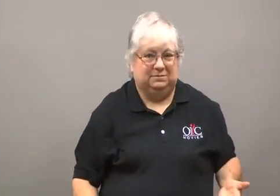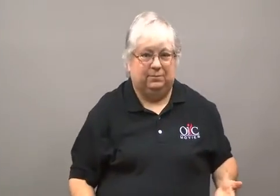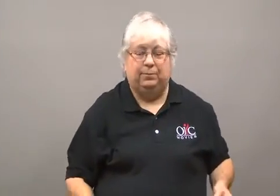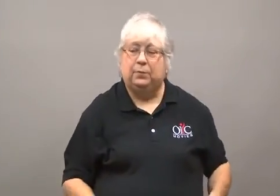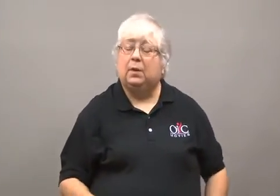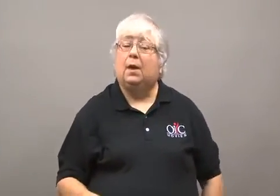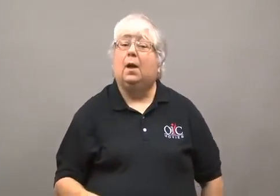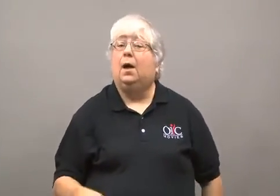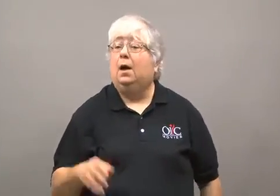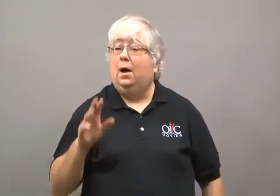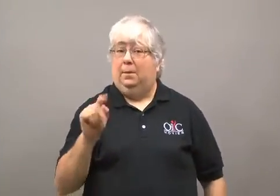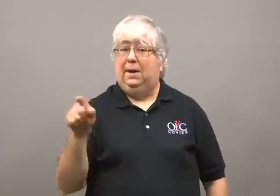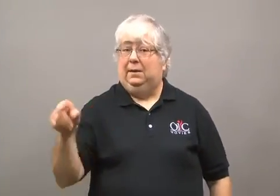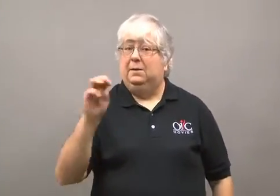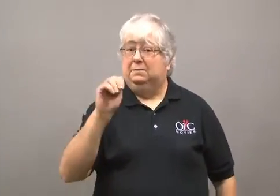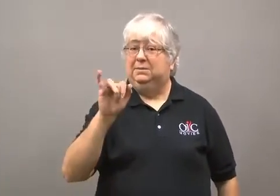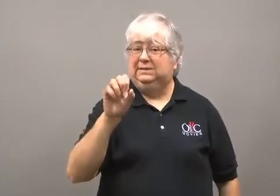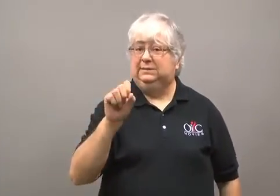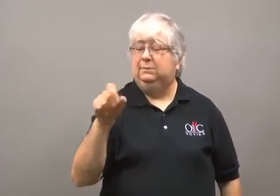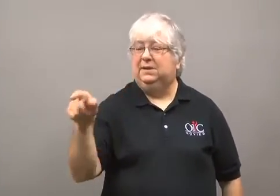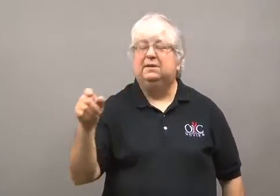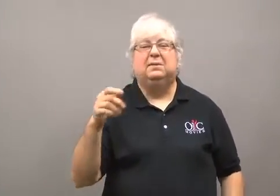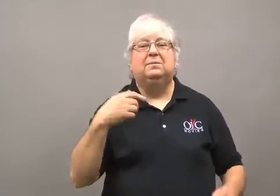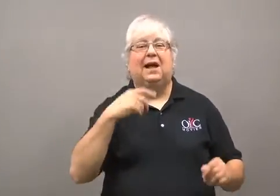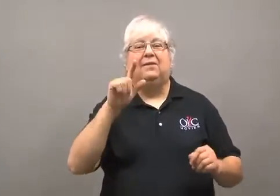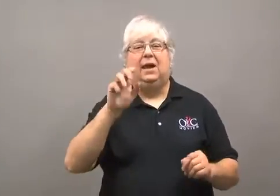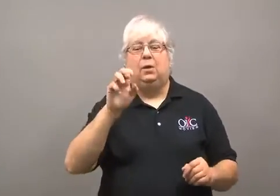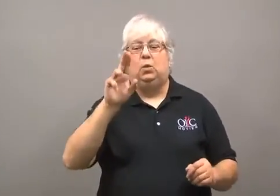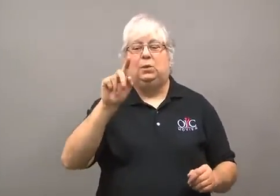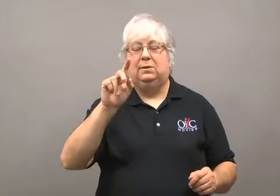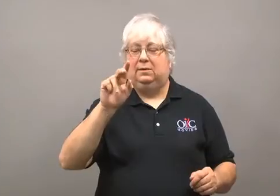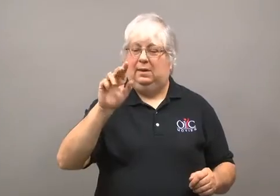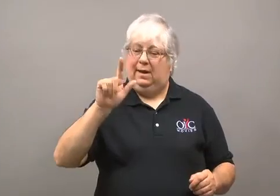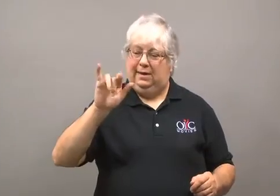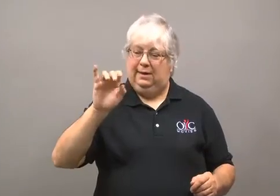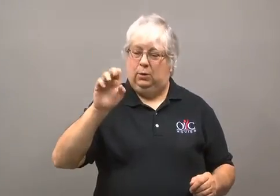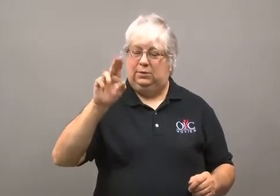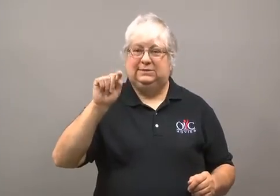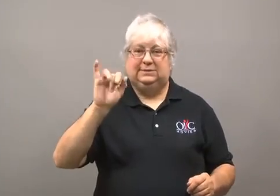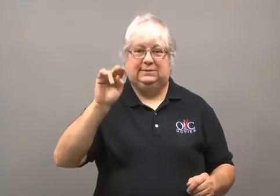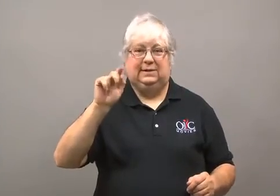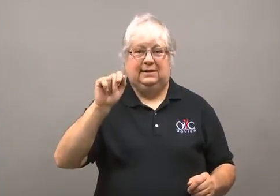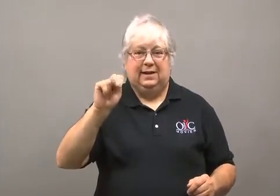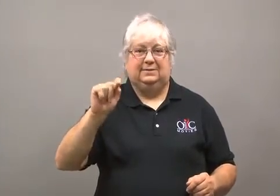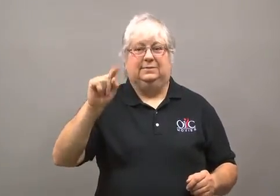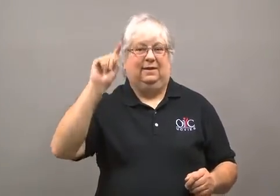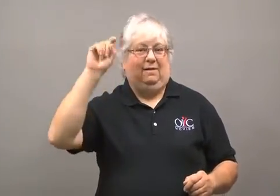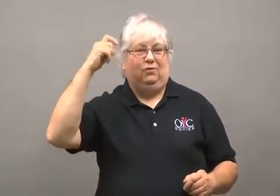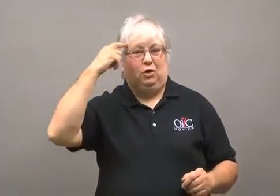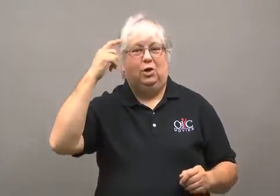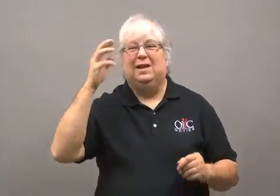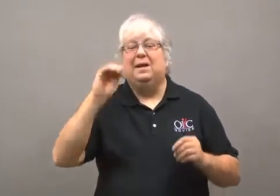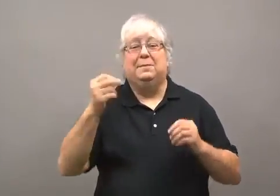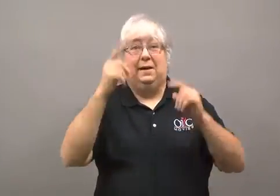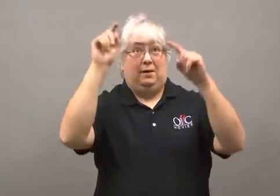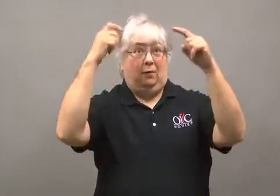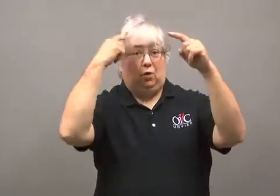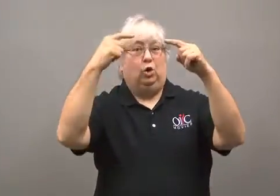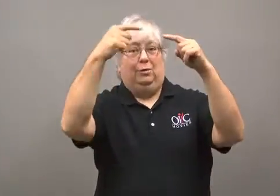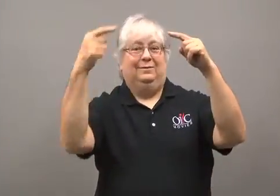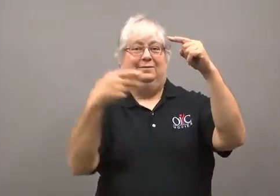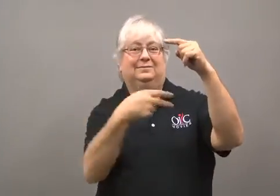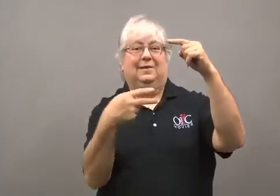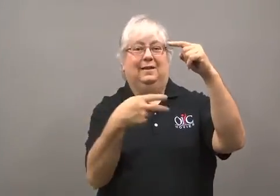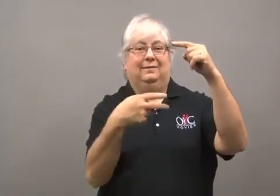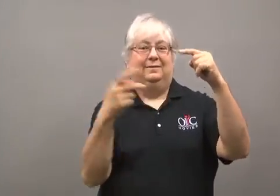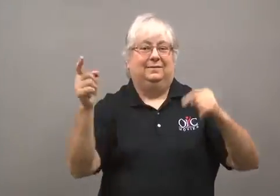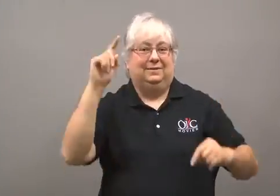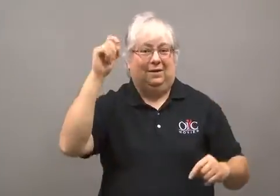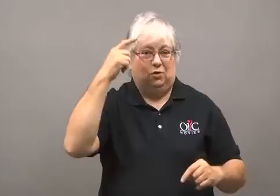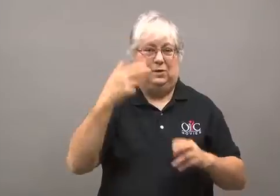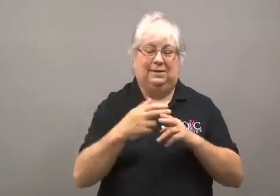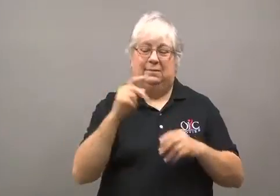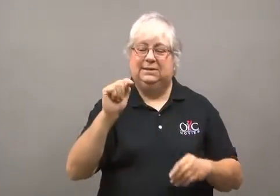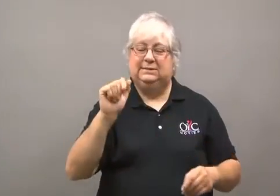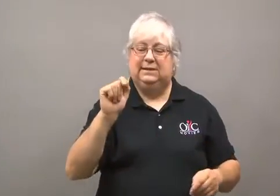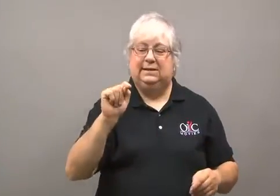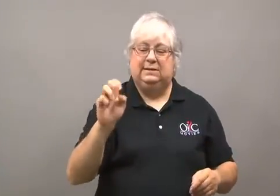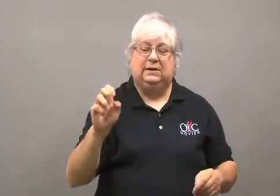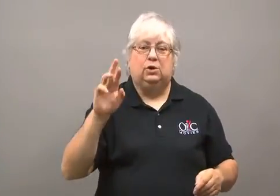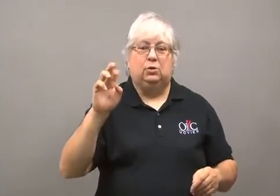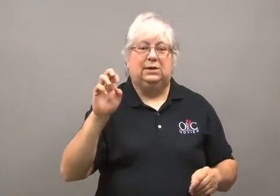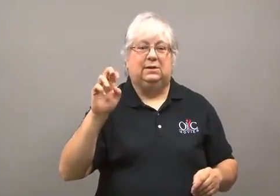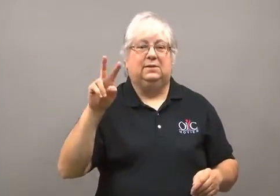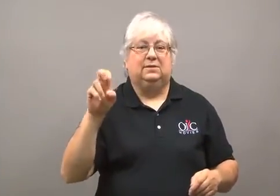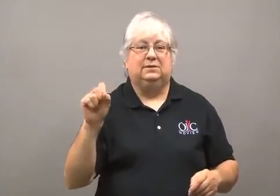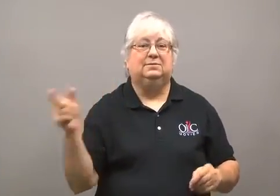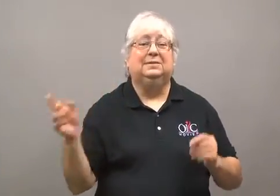The lieutenant governor of Mississippi is Tate Reeves.